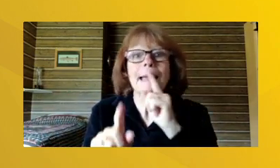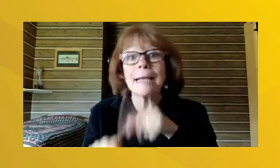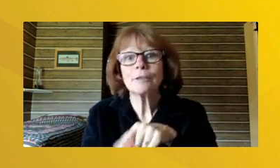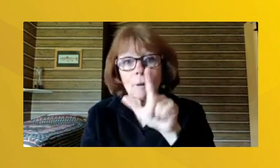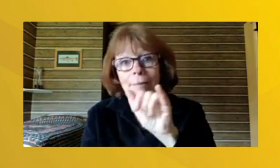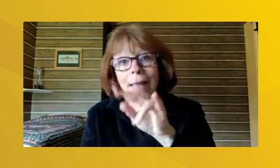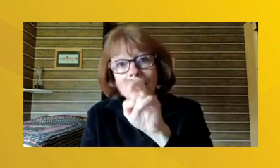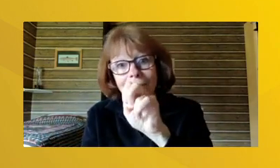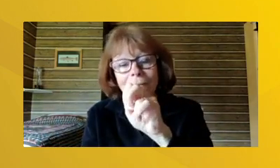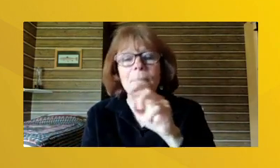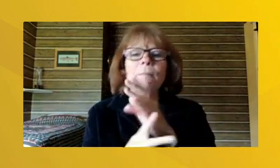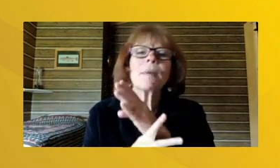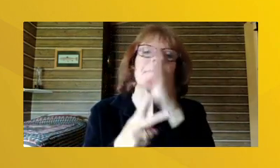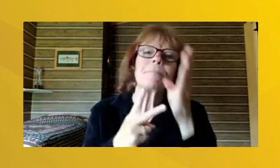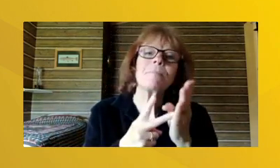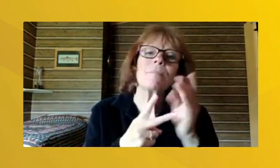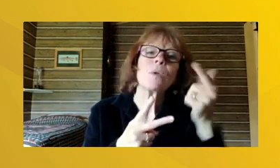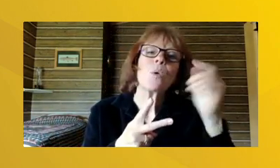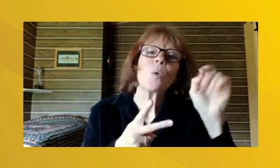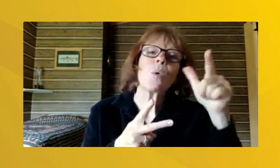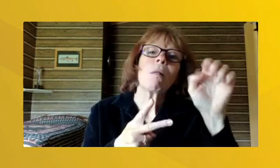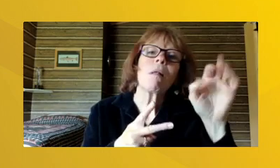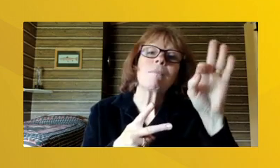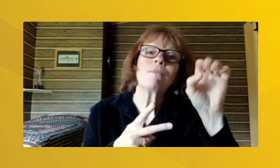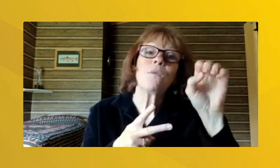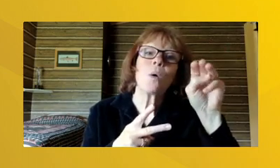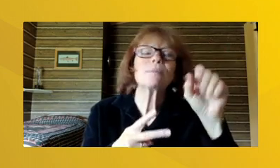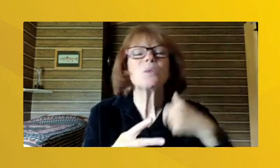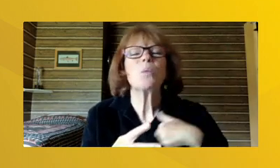creating Google forms that we send out before the field trip takes place.